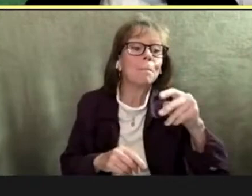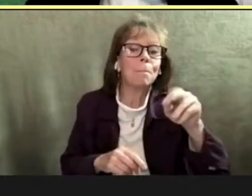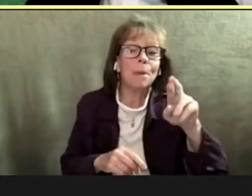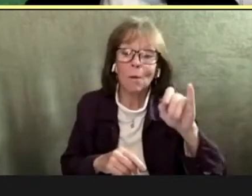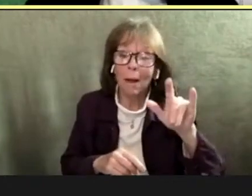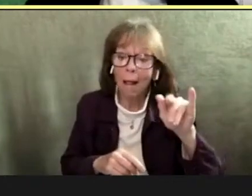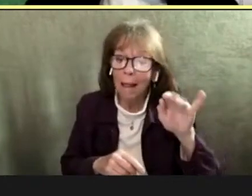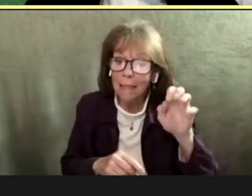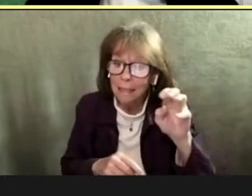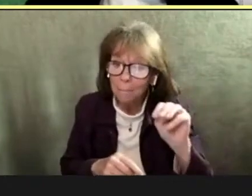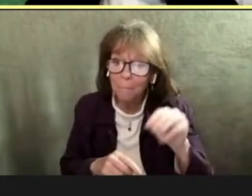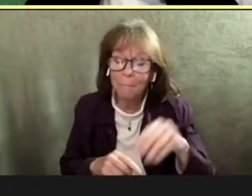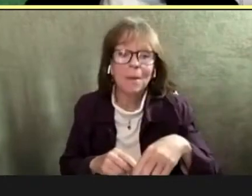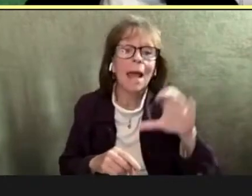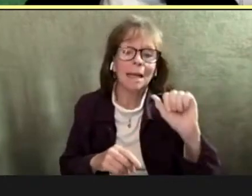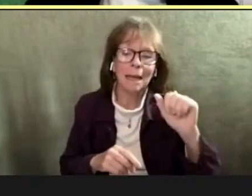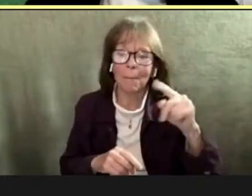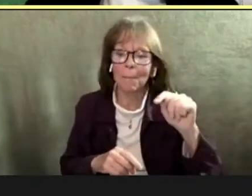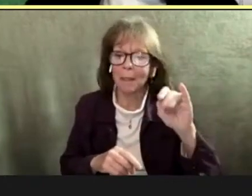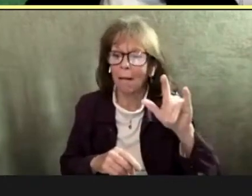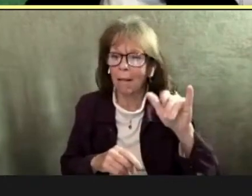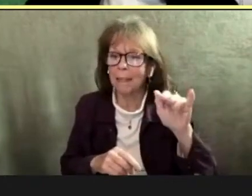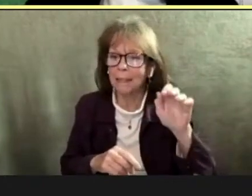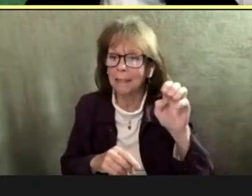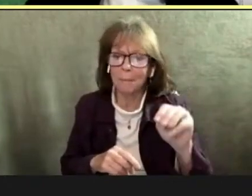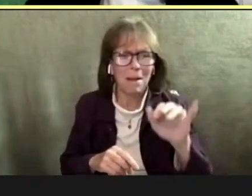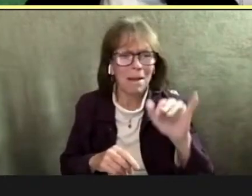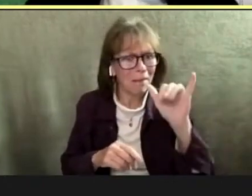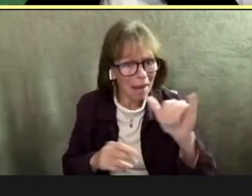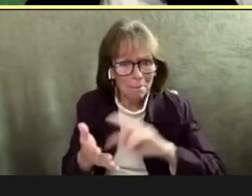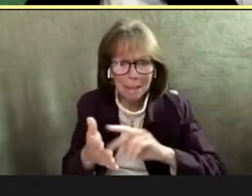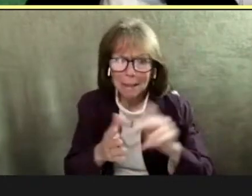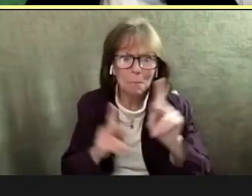This systemic oppression leads to people in society